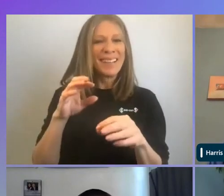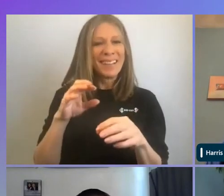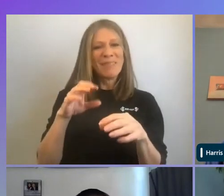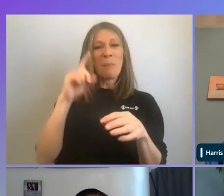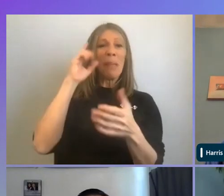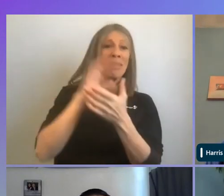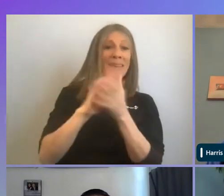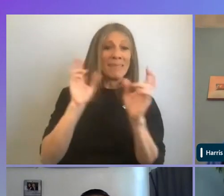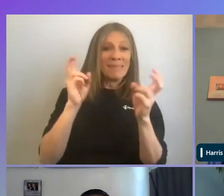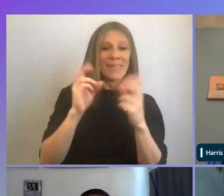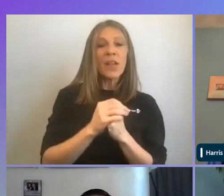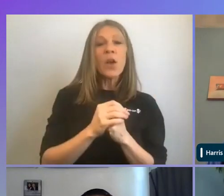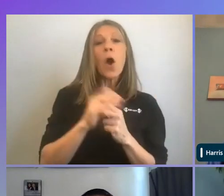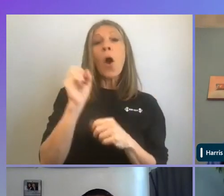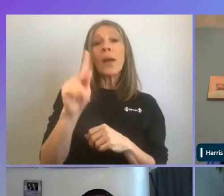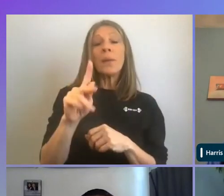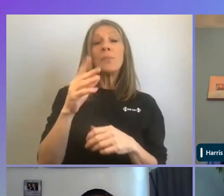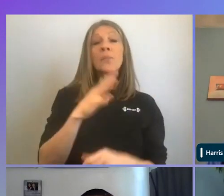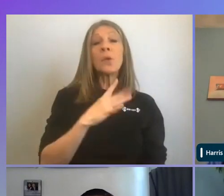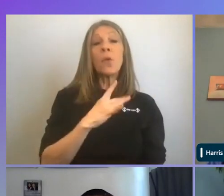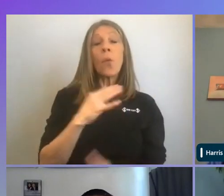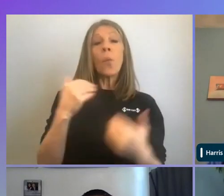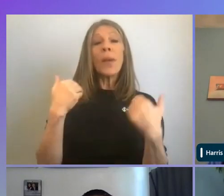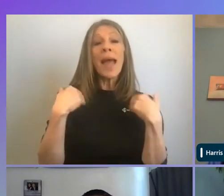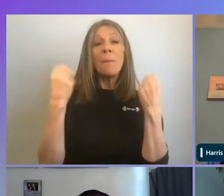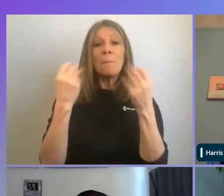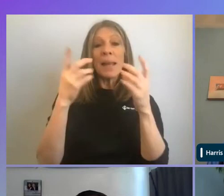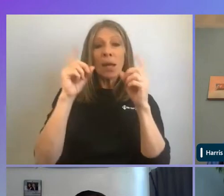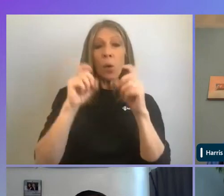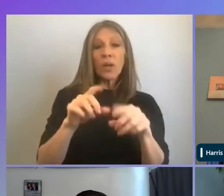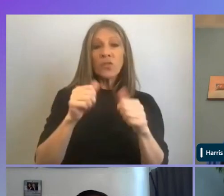We had a number of questions. I'm trying to answer in, um, in